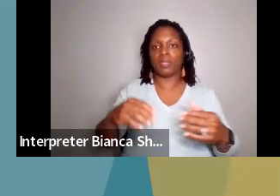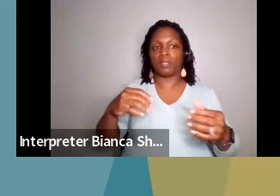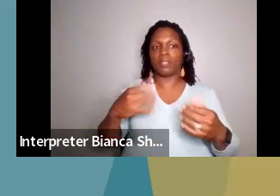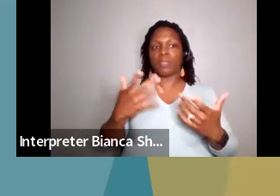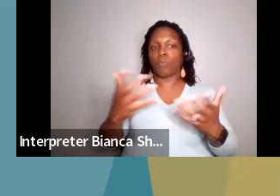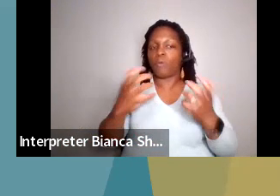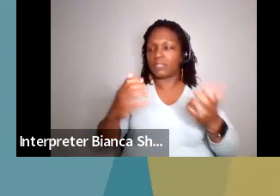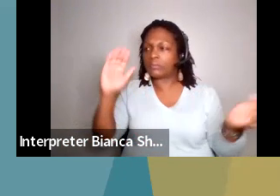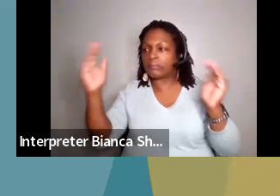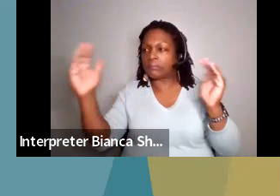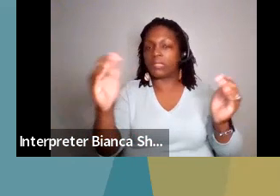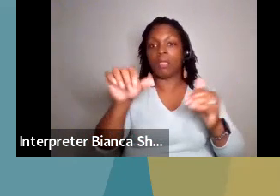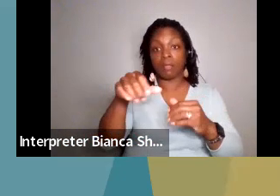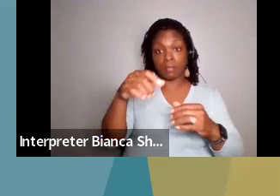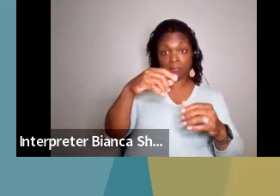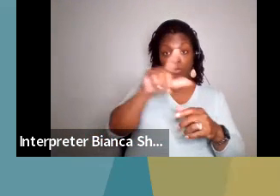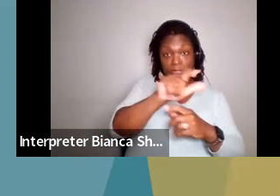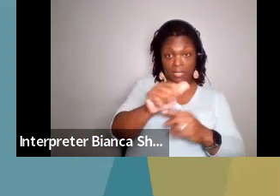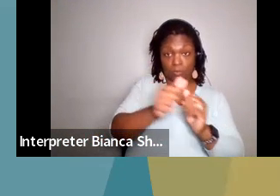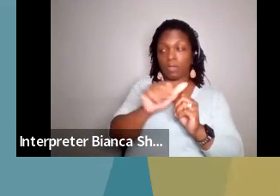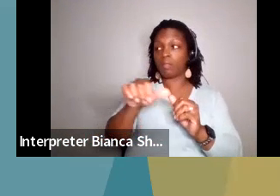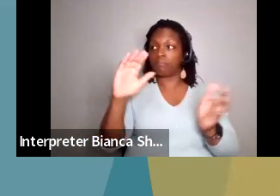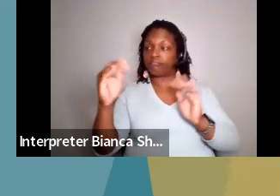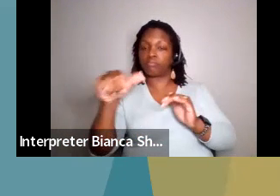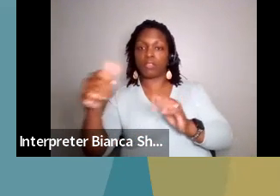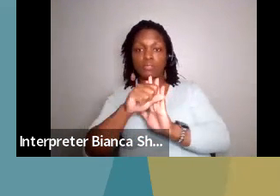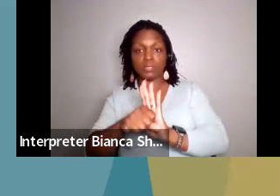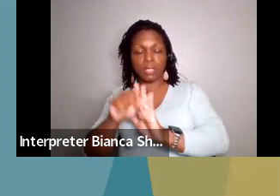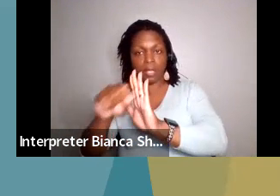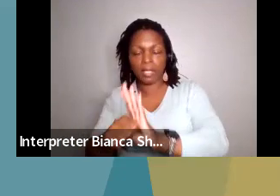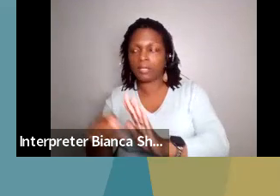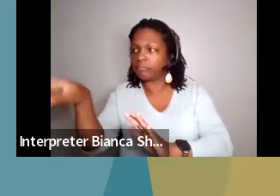Doing? How are they monitoring? Are they providing licenses, or are they doing certifications?